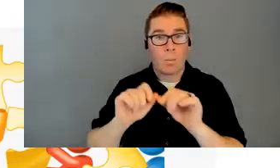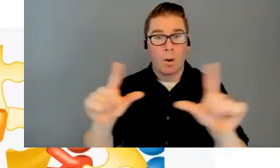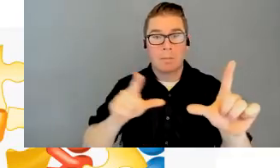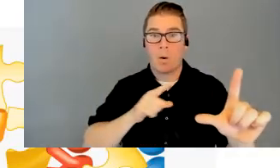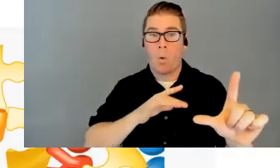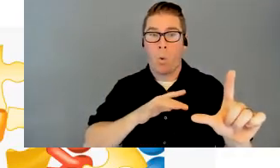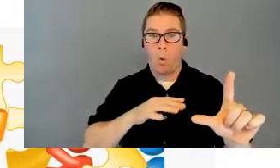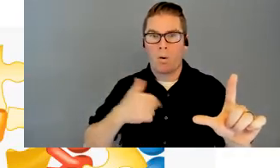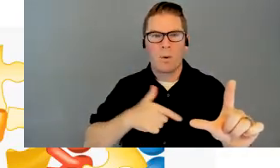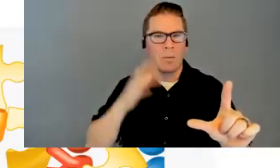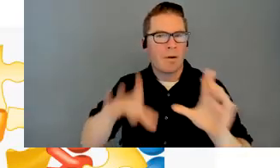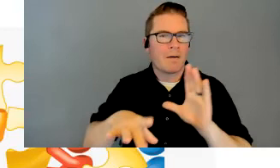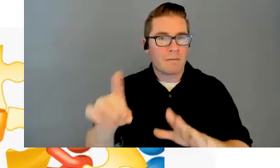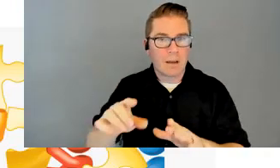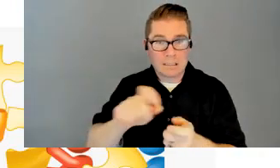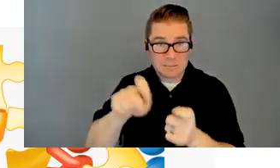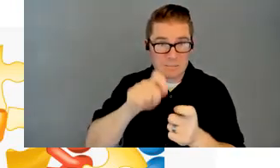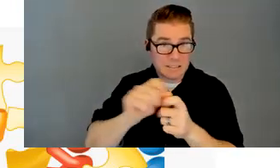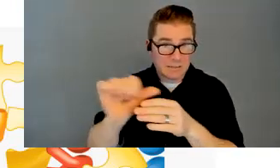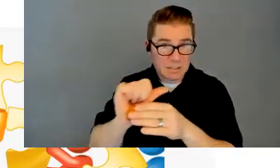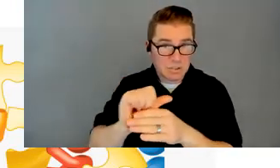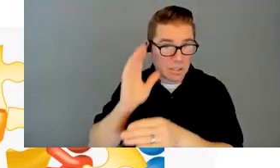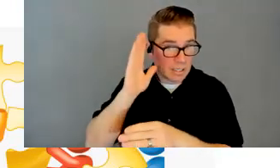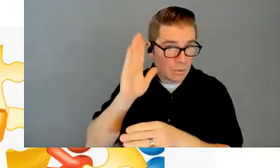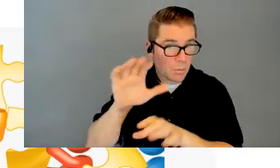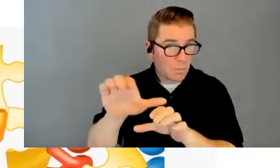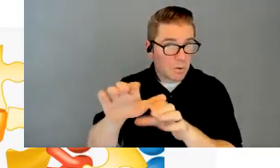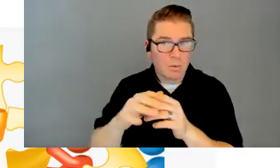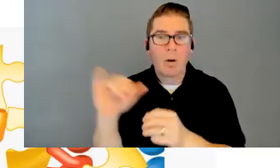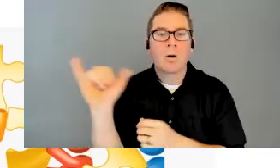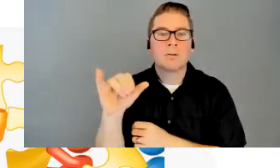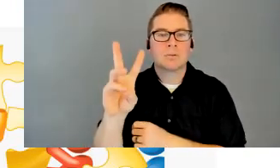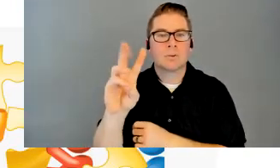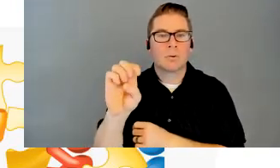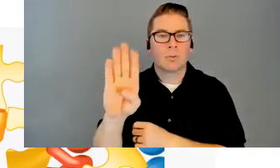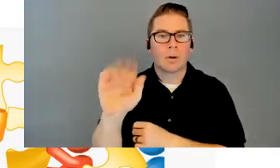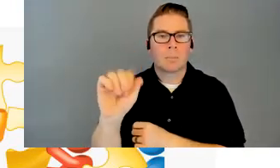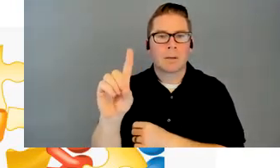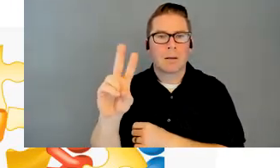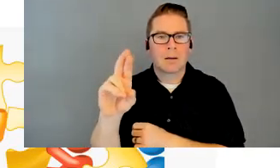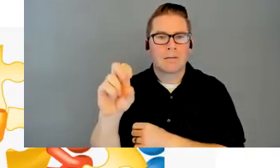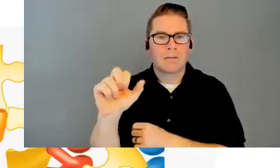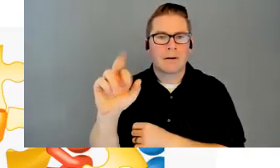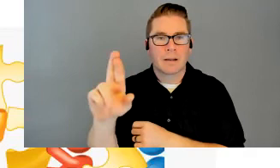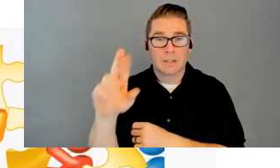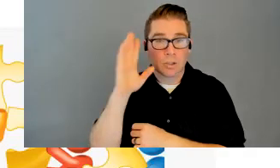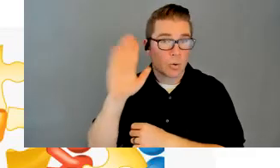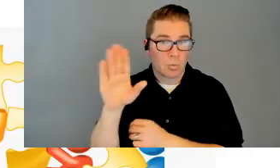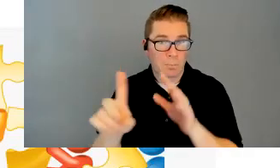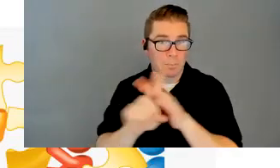training on it, but I know it'll show up also in your web advisor Cheryl and doing a lot. I can't read it quick.